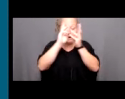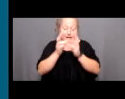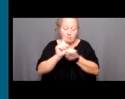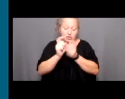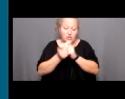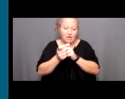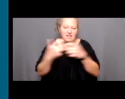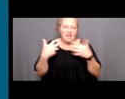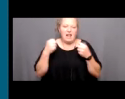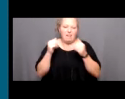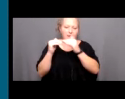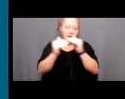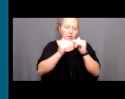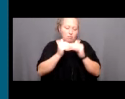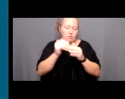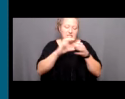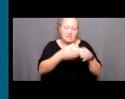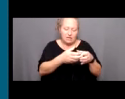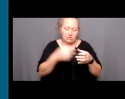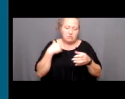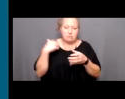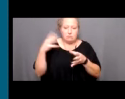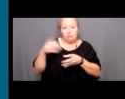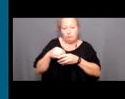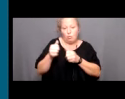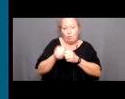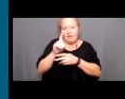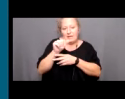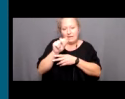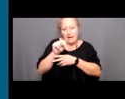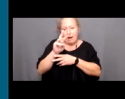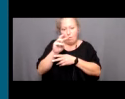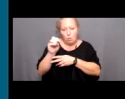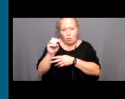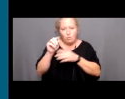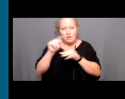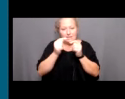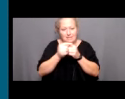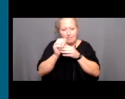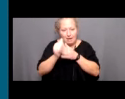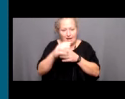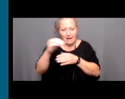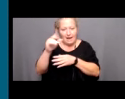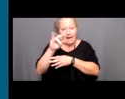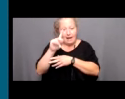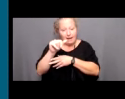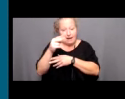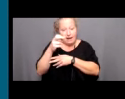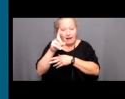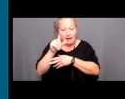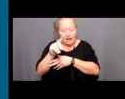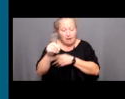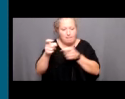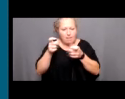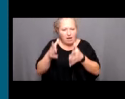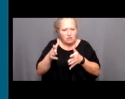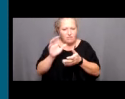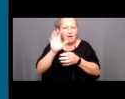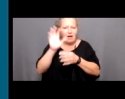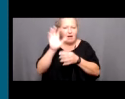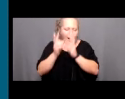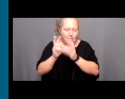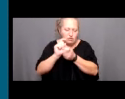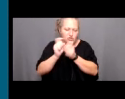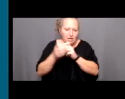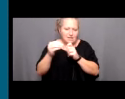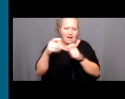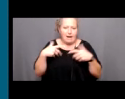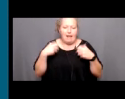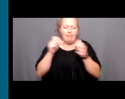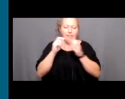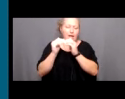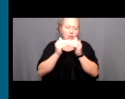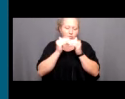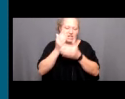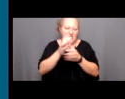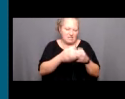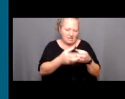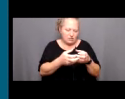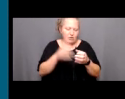I'm joined today by Dan Woo team Lead and Linda Helland, manager of the climate change in Health Equity Section, who will guide us today throughout the session.